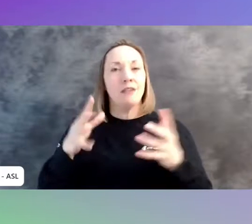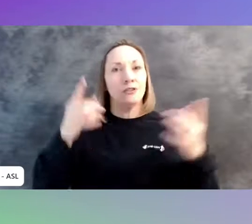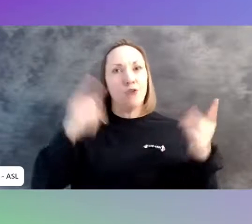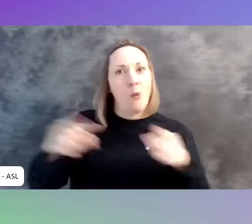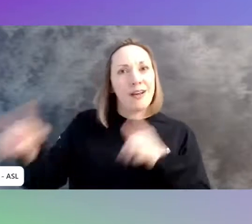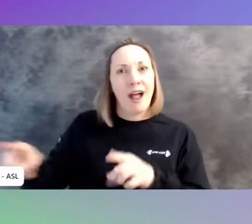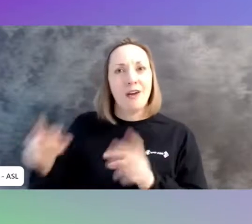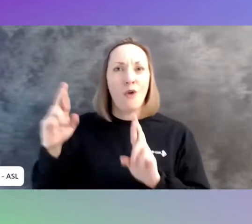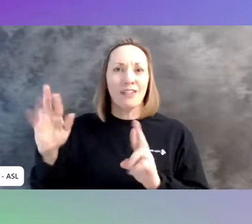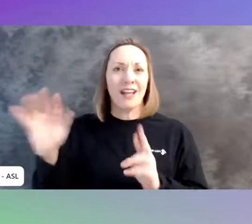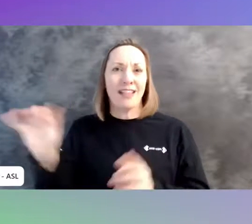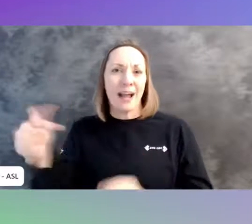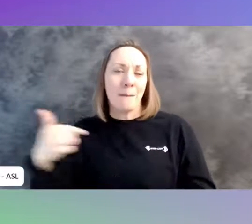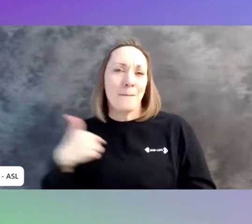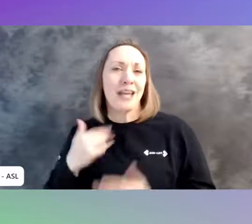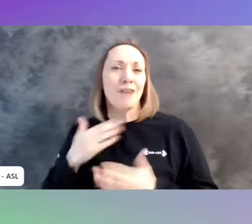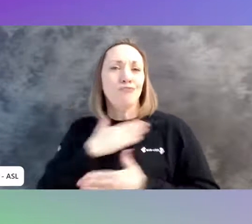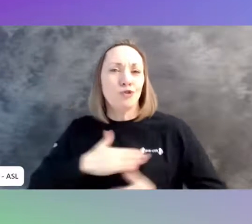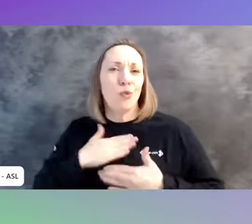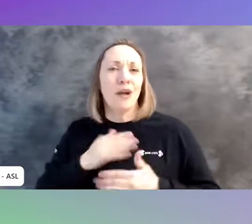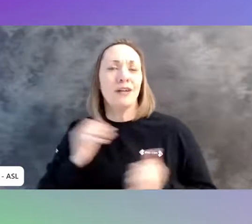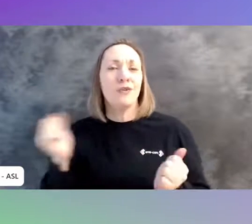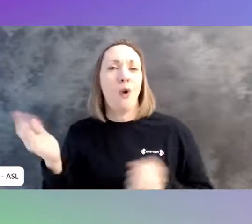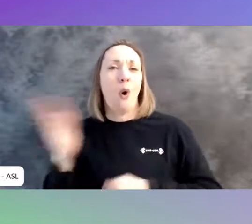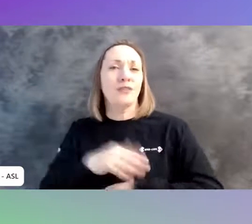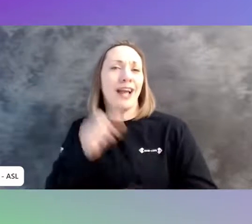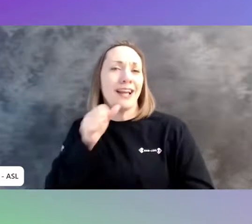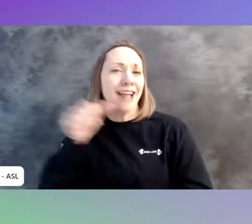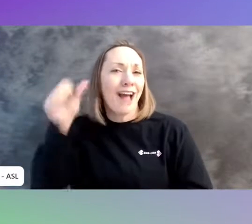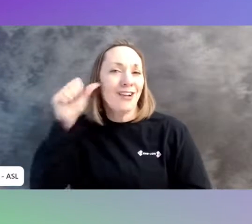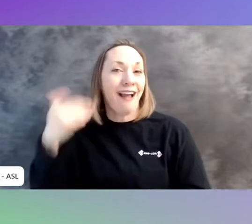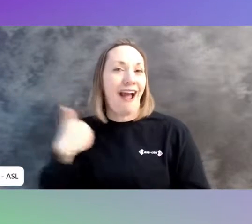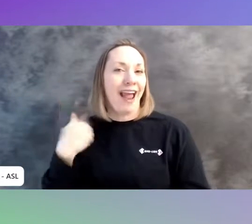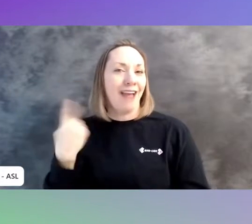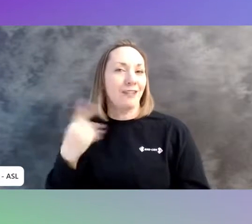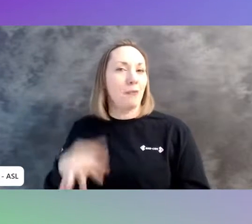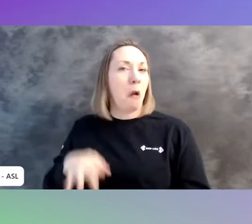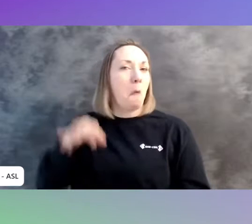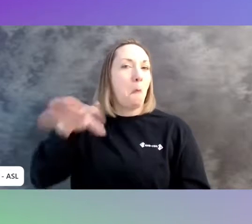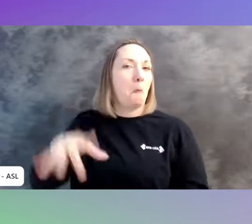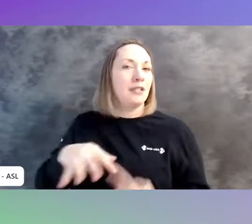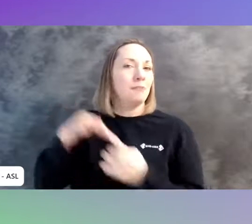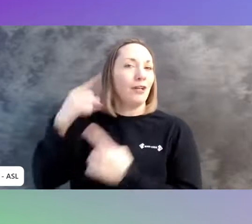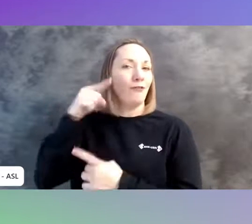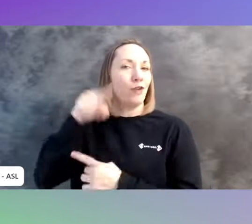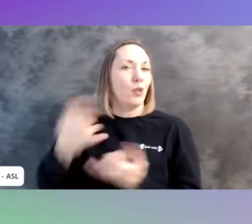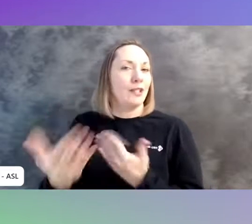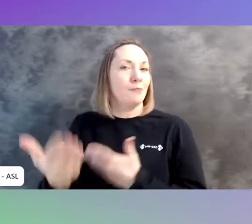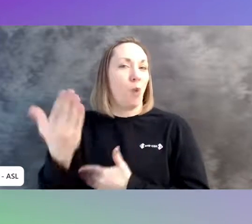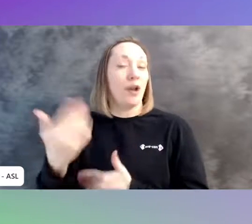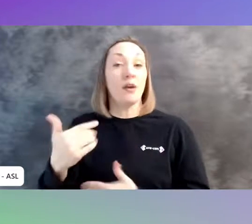everybody? Hopefully still you're surviving, surviving, lots of things going on. Hopefully like me you enjoyed